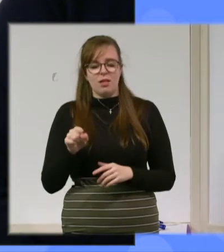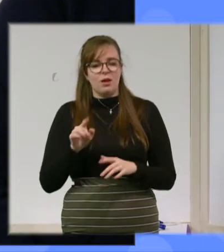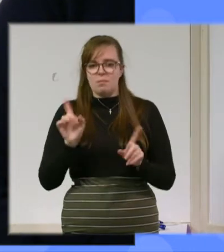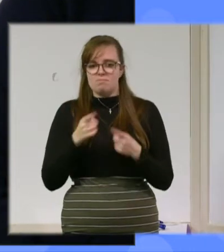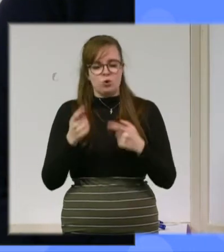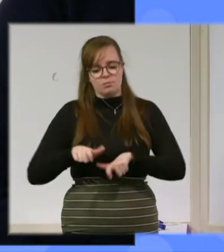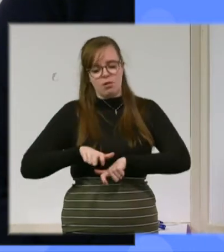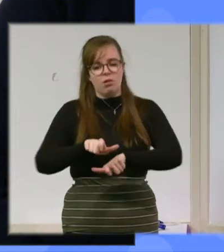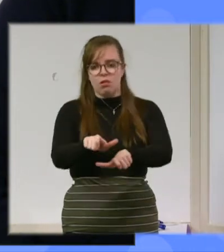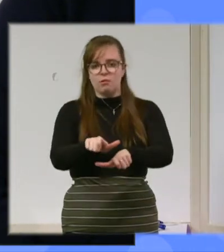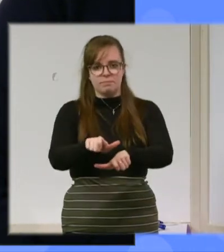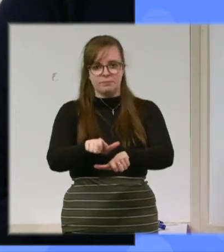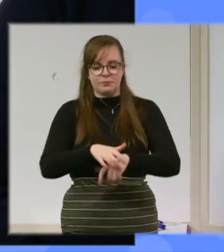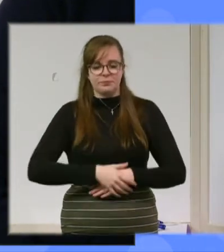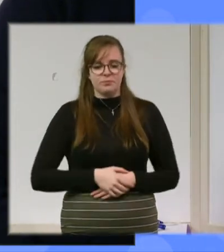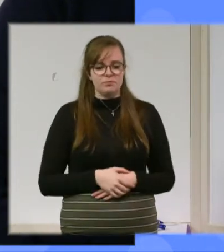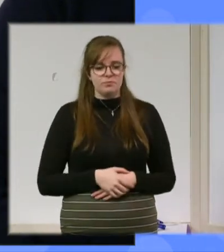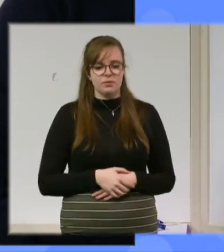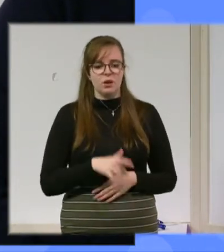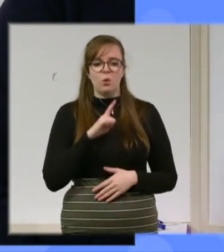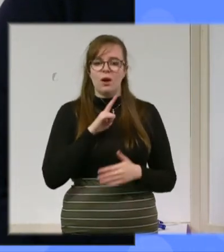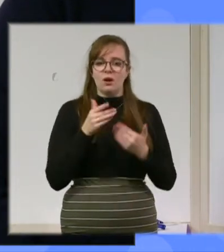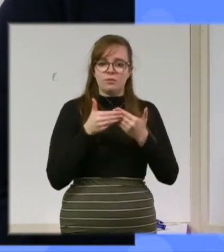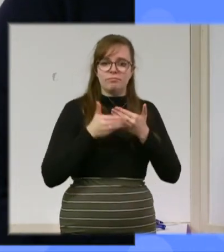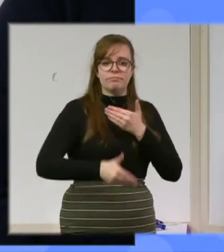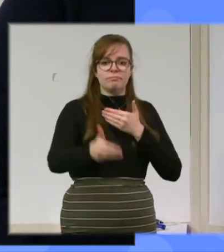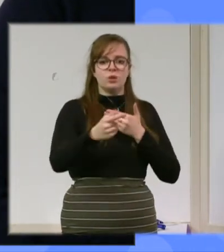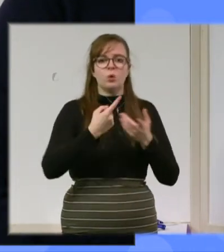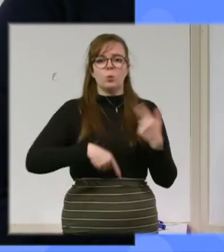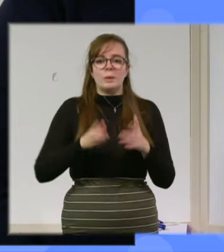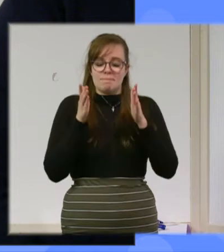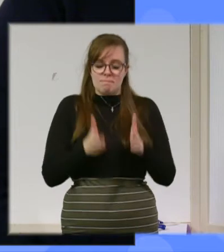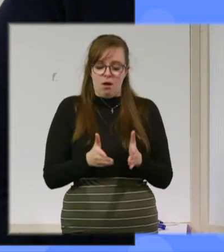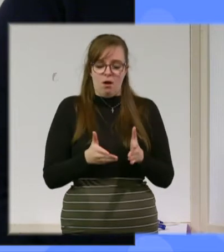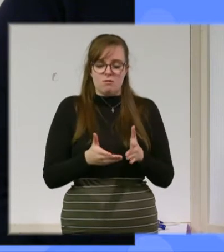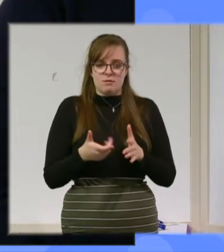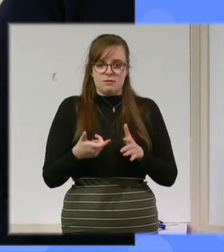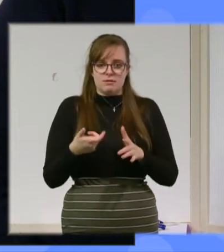because in the longer term what we must be doing to address increasing levels of